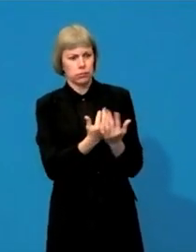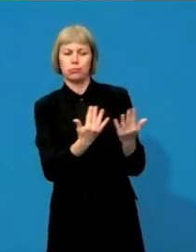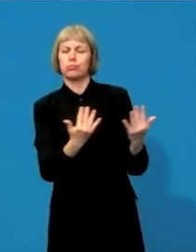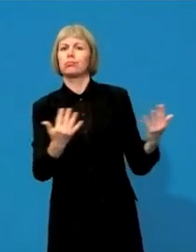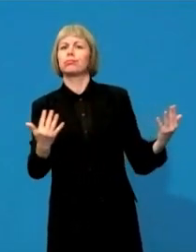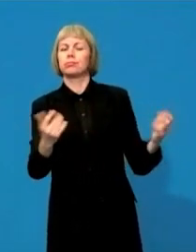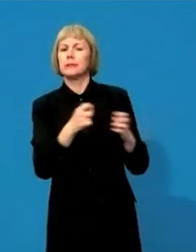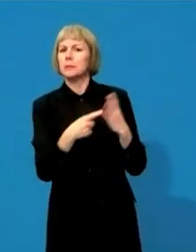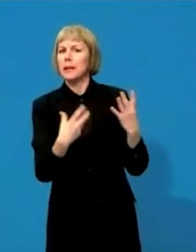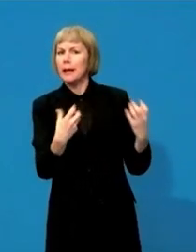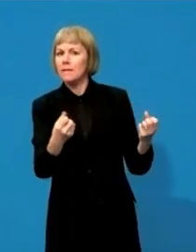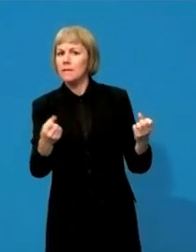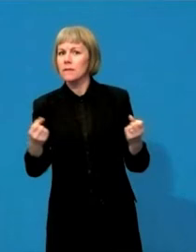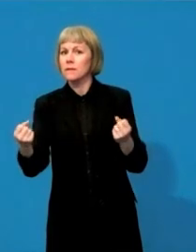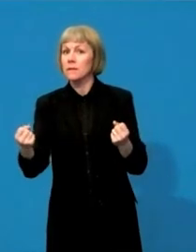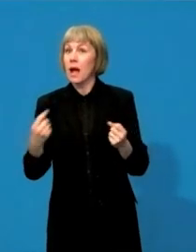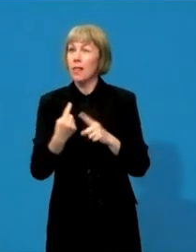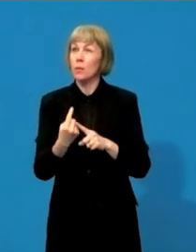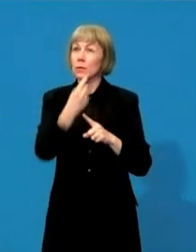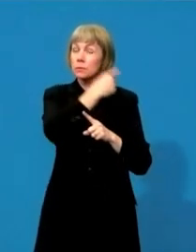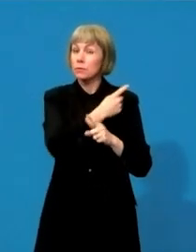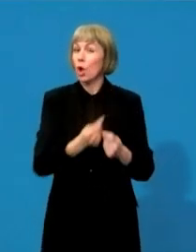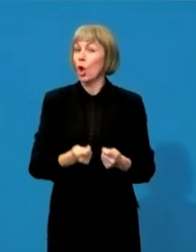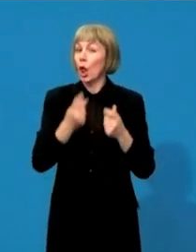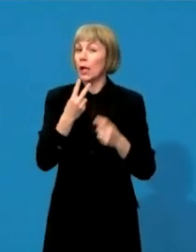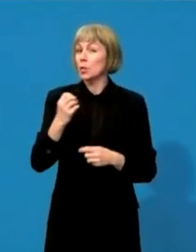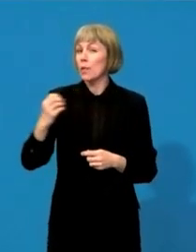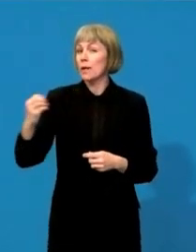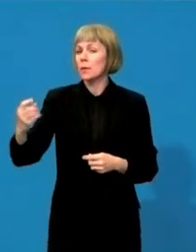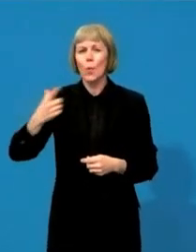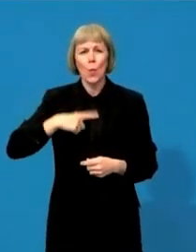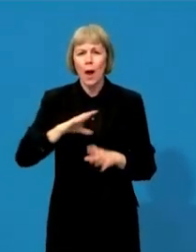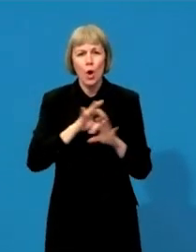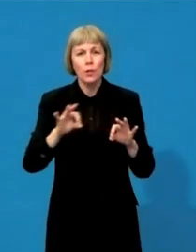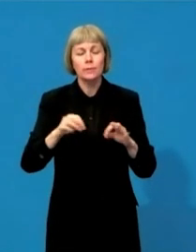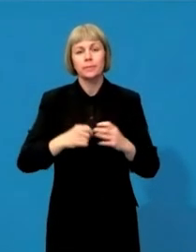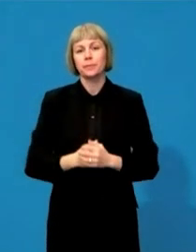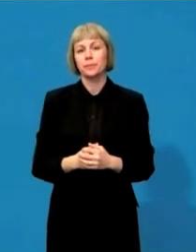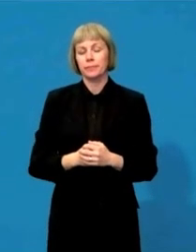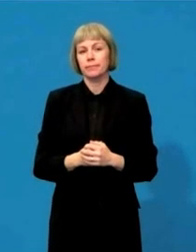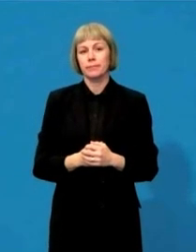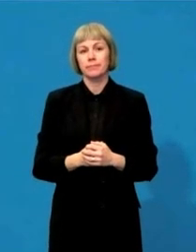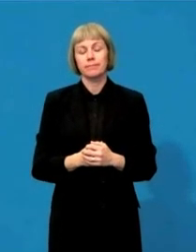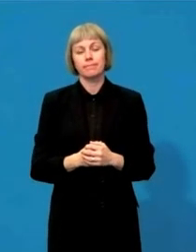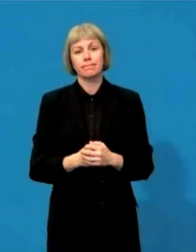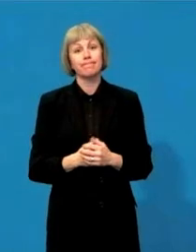mid-2000s? MS CARTER: Well, I don't think our Western Australian government took our -